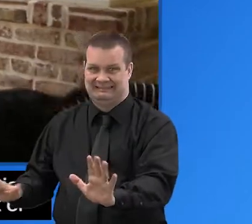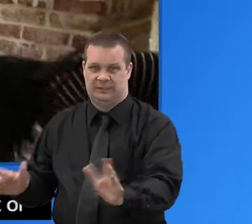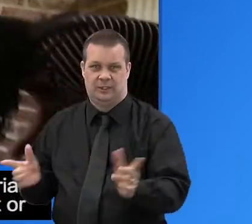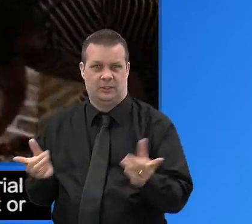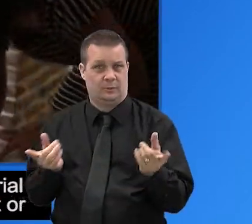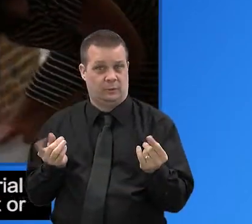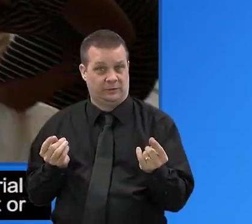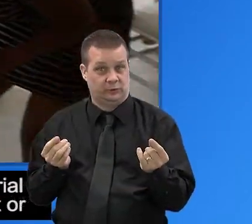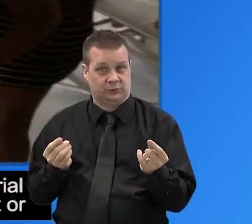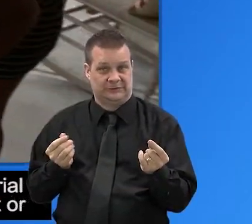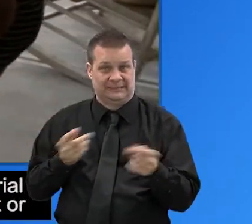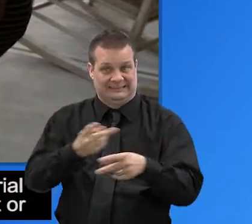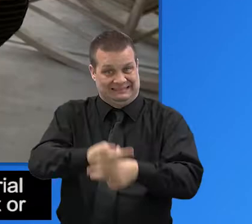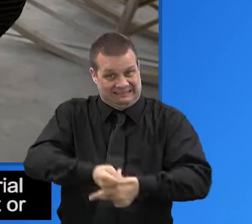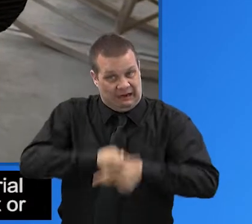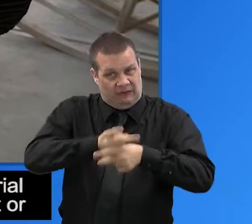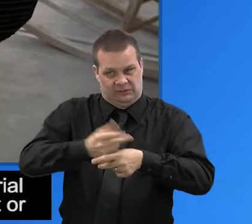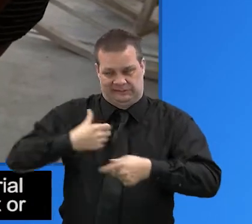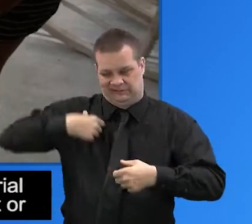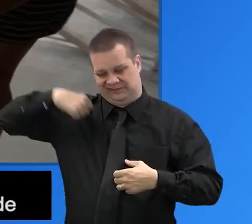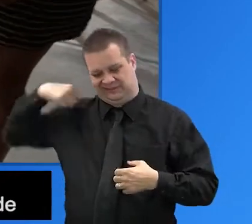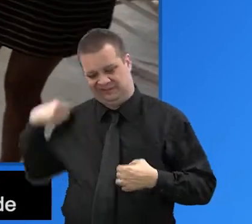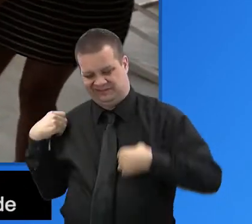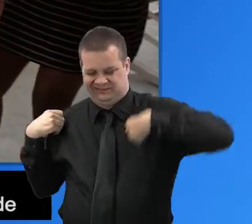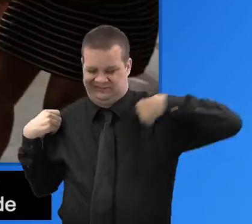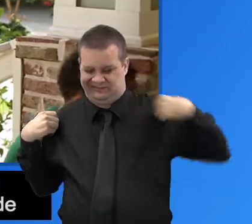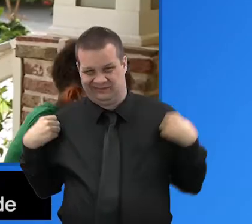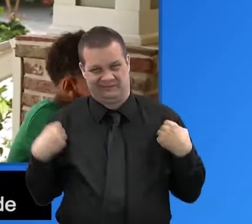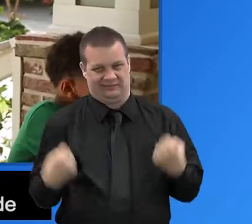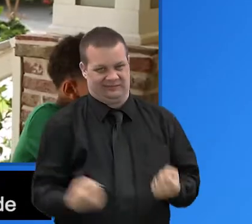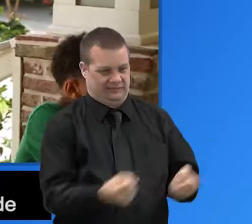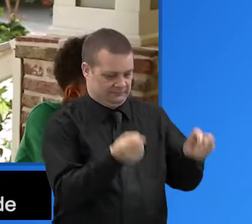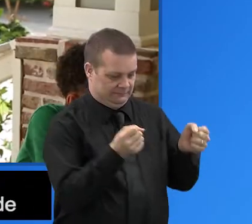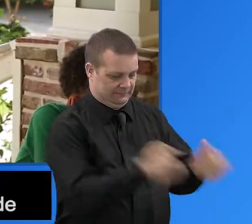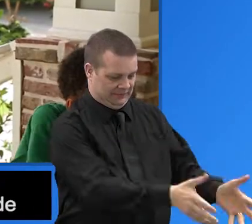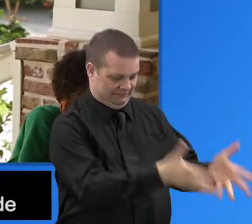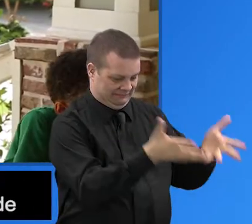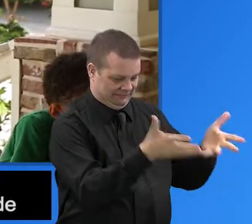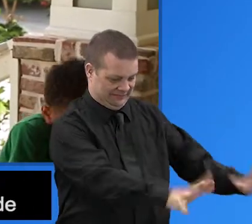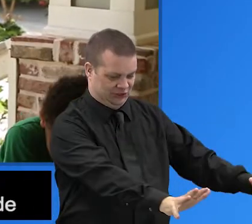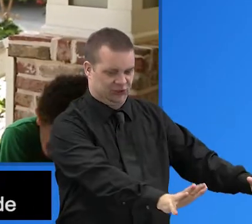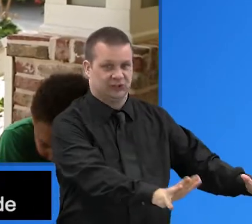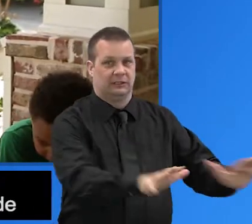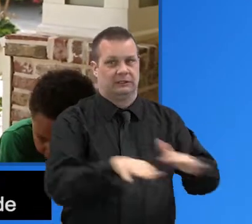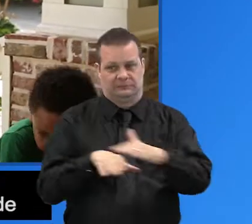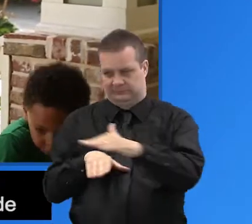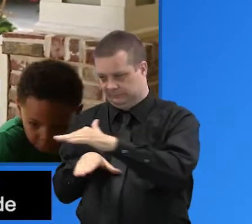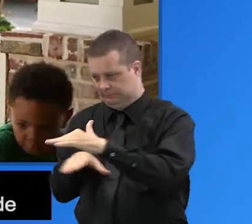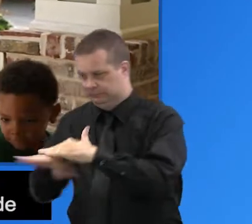on your clothing and your body, like dust or mud. By removing your clothing, you are removing harmful